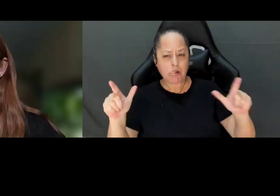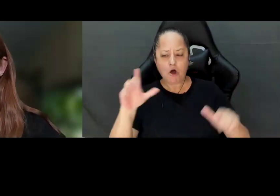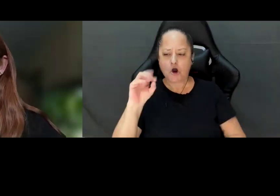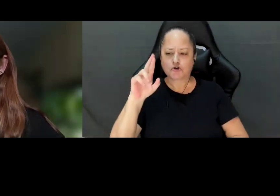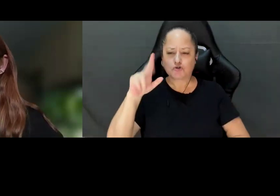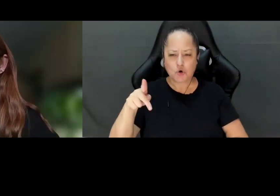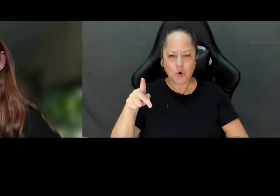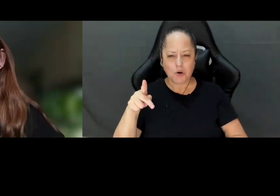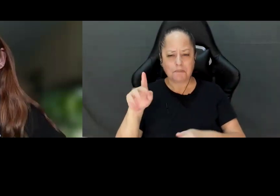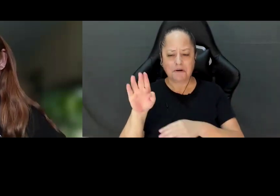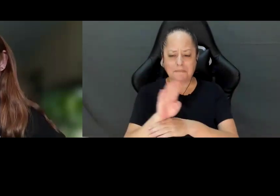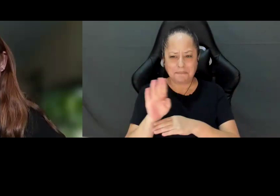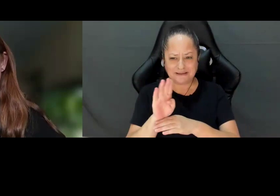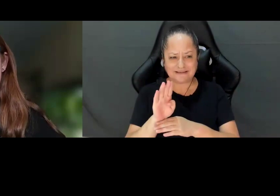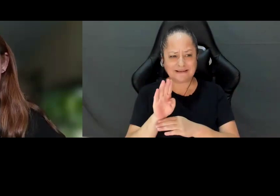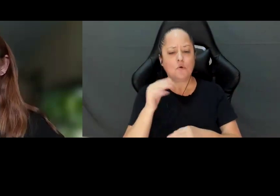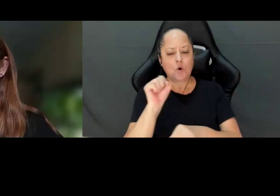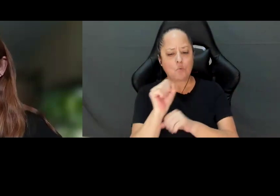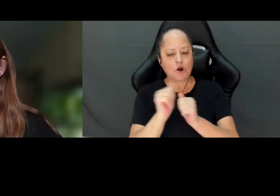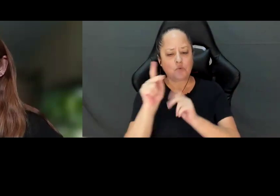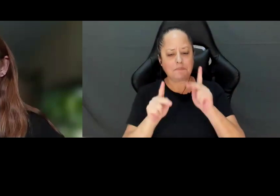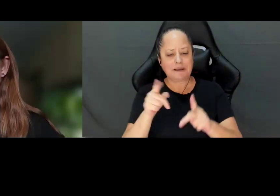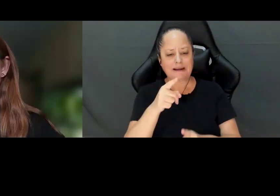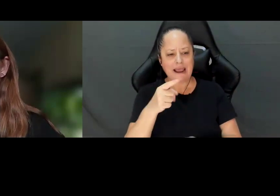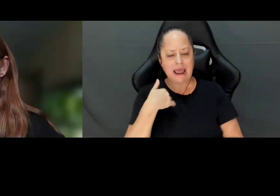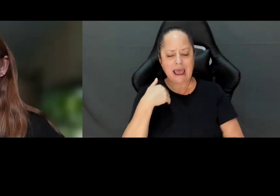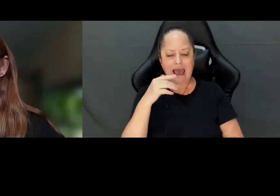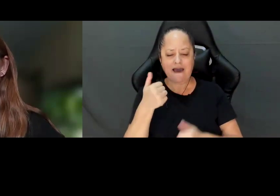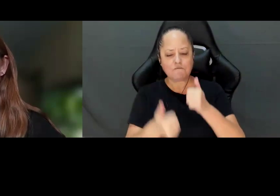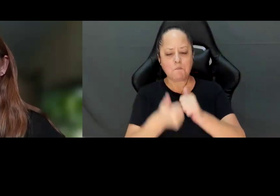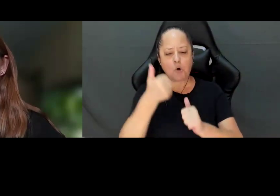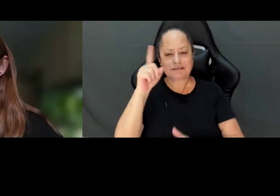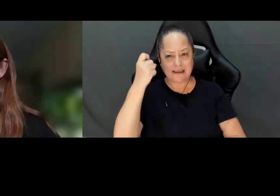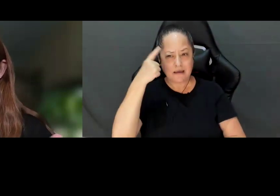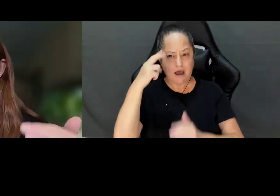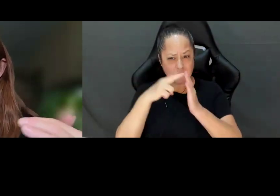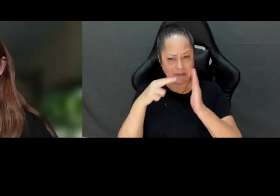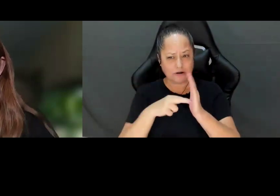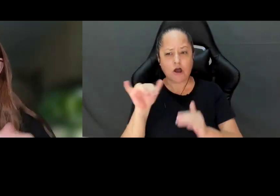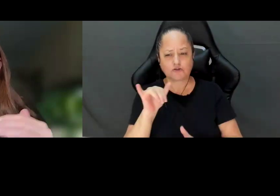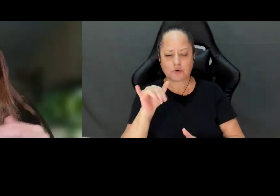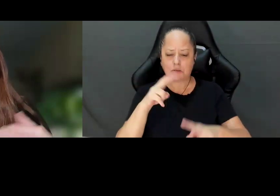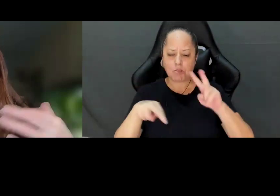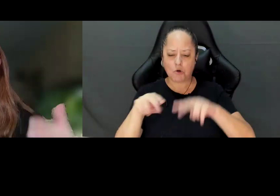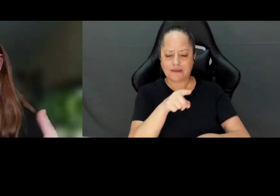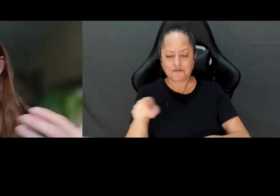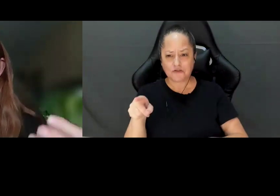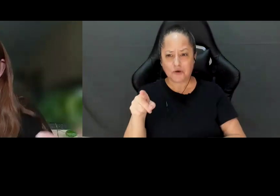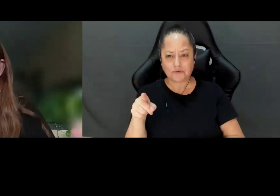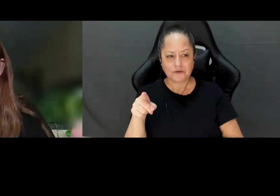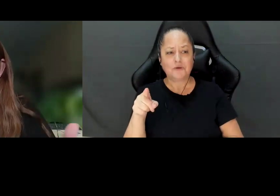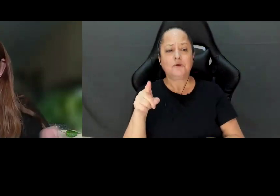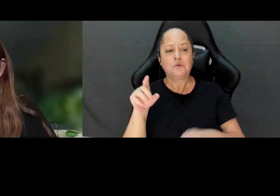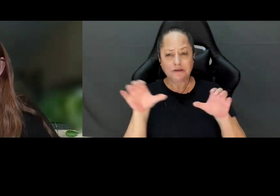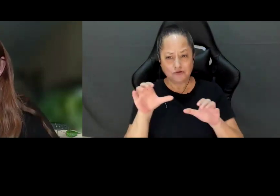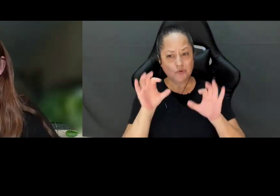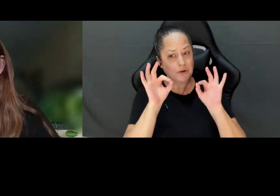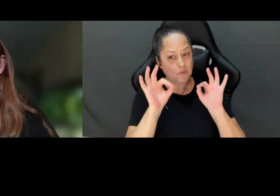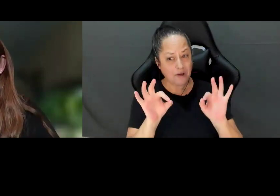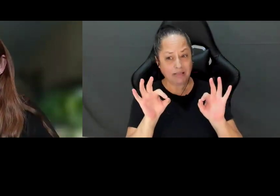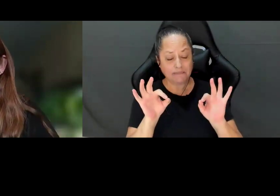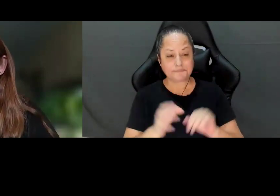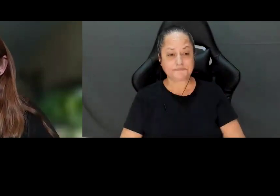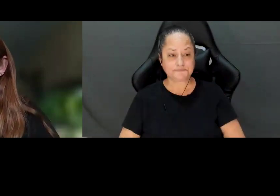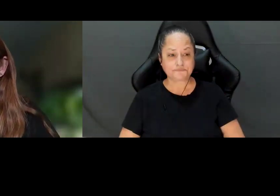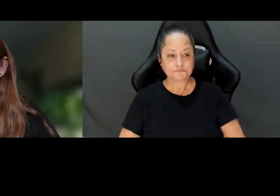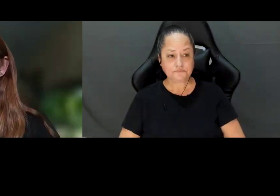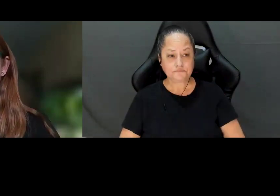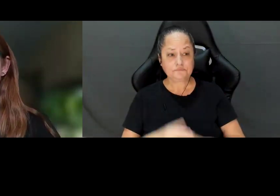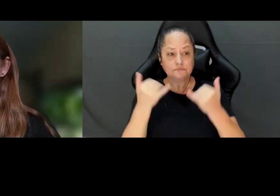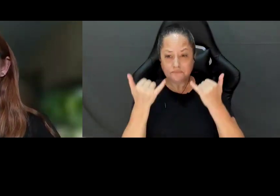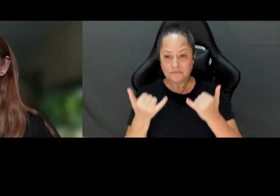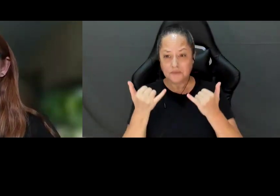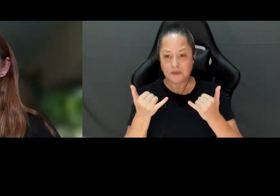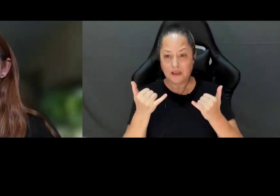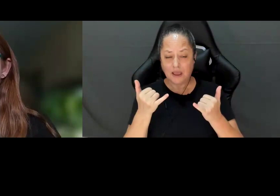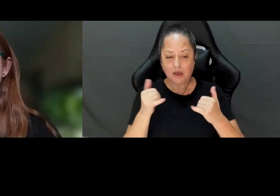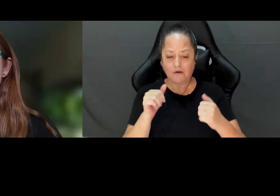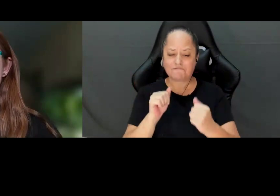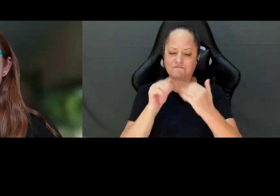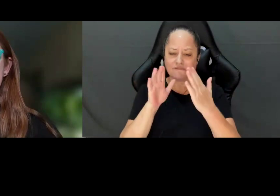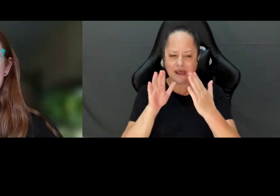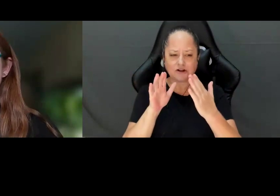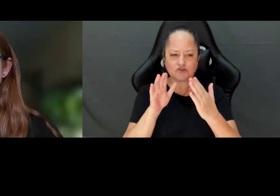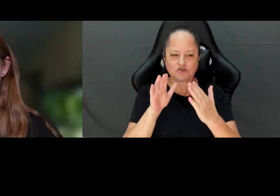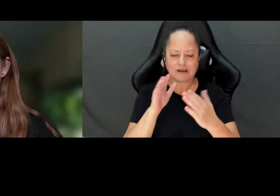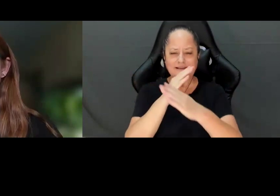We work with folks who have corporate contracts.